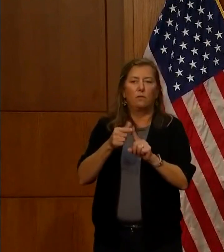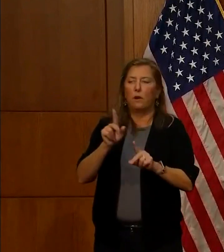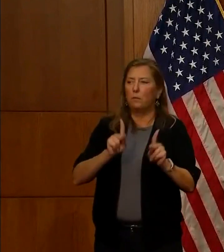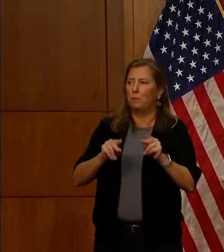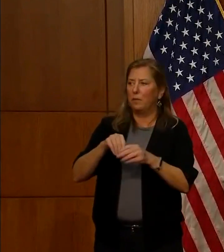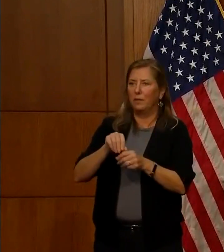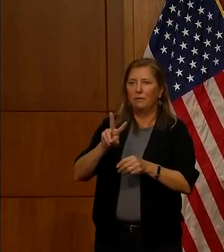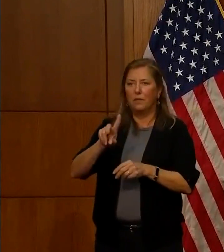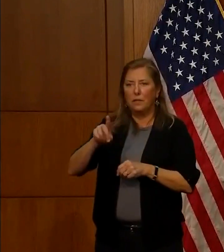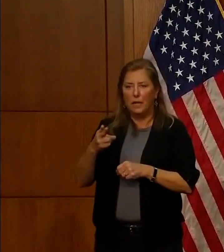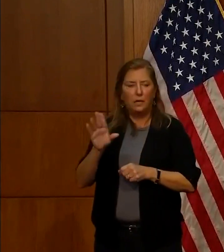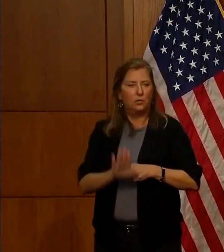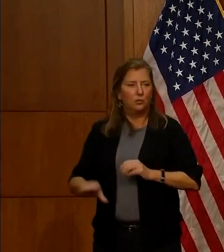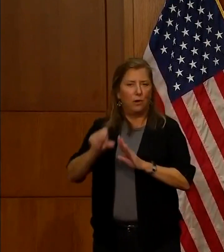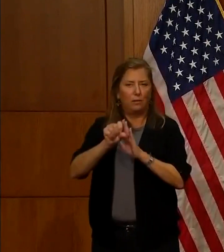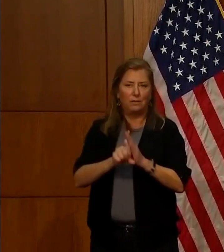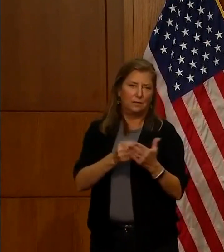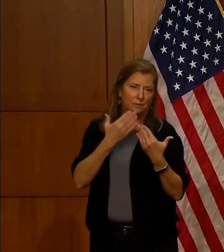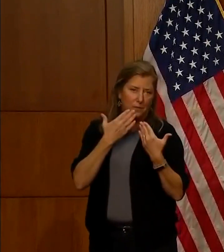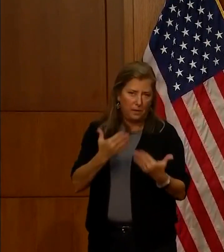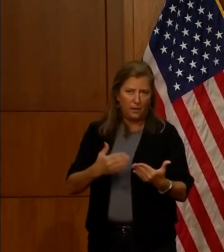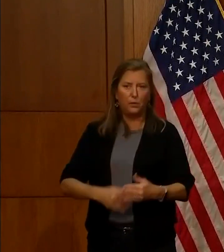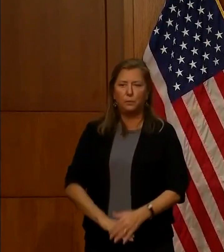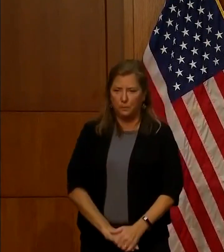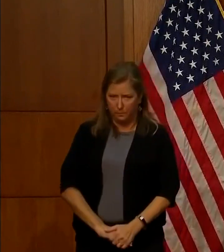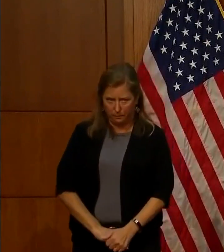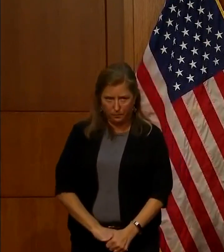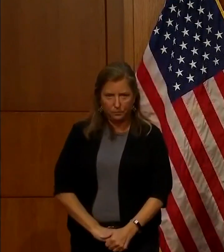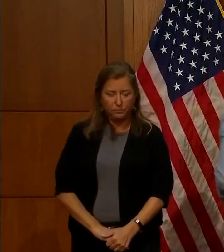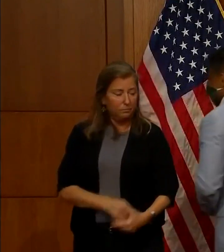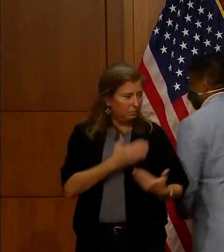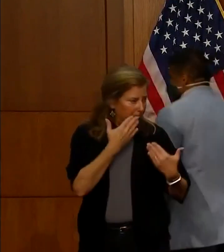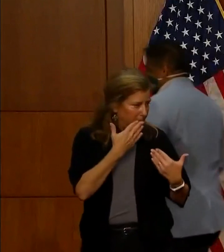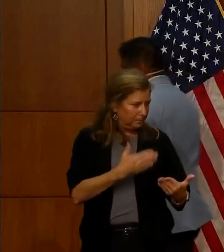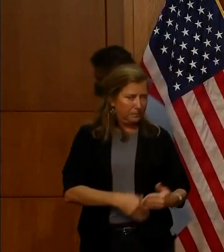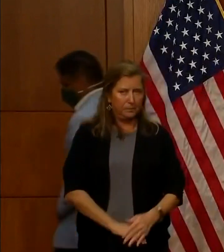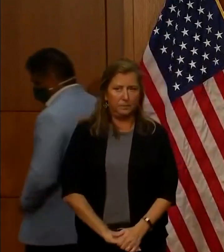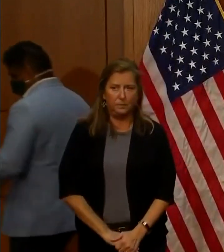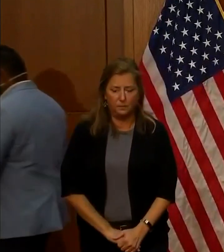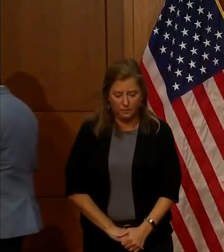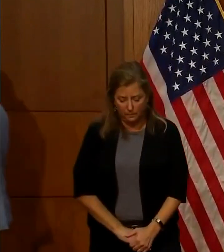TREMENDOUS EFFORT BY MANY EPIDEMIOLOGISTS THROUGHOUT PDH